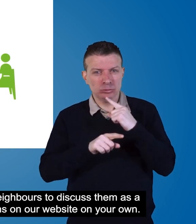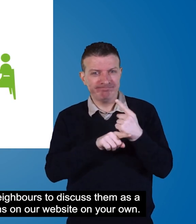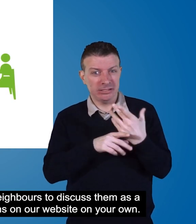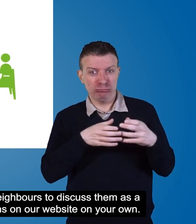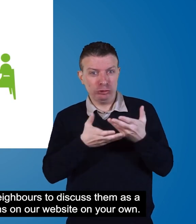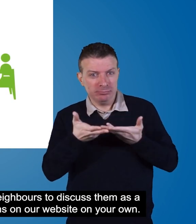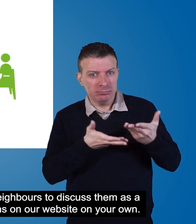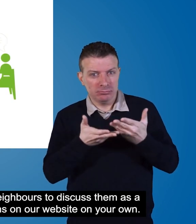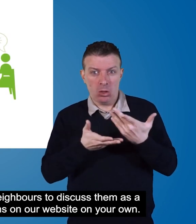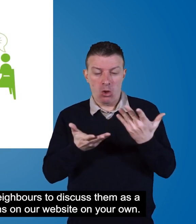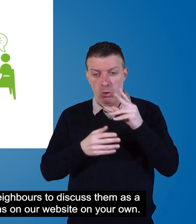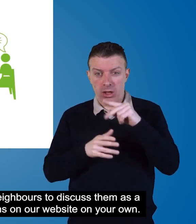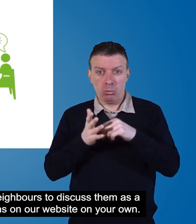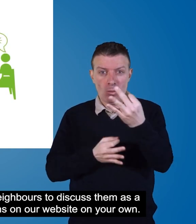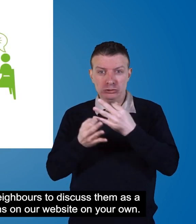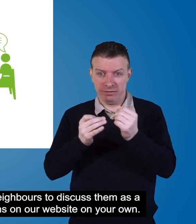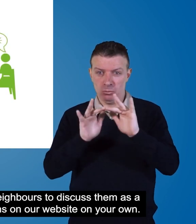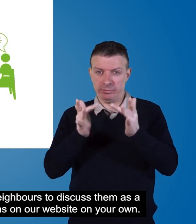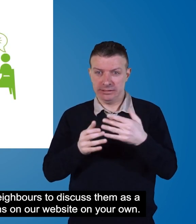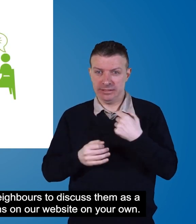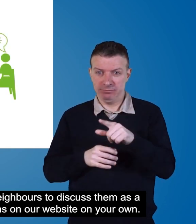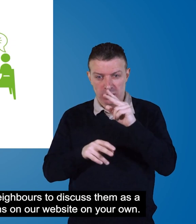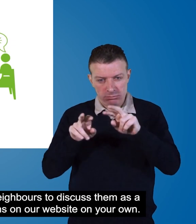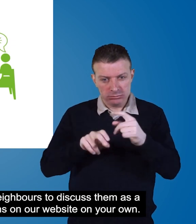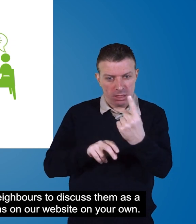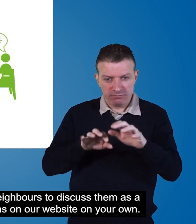to discuss them as a group. Or just take a look at the questions on our website